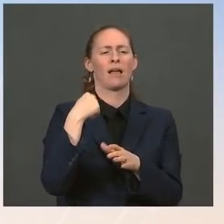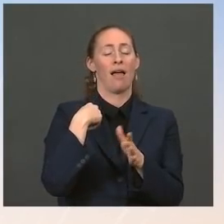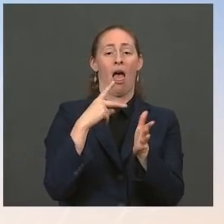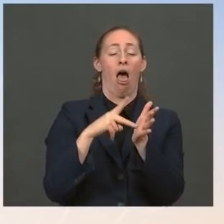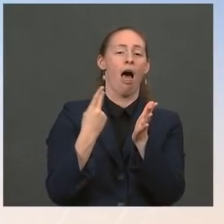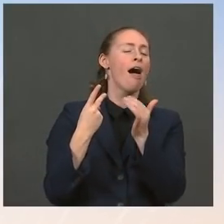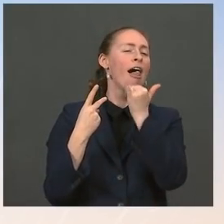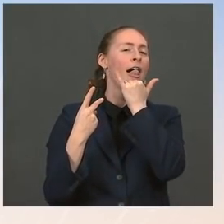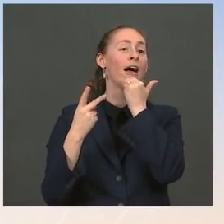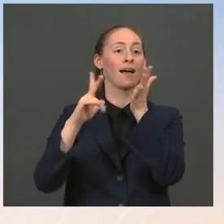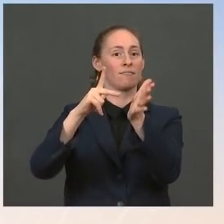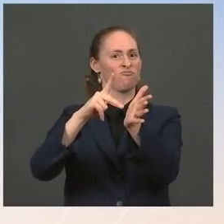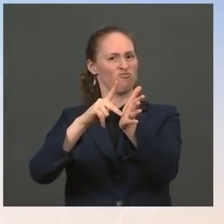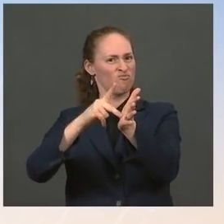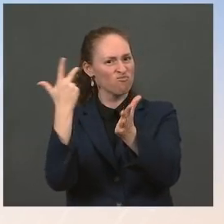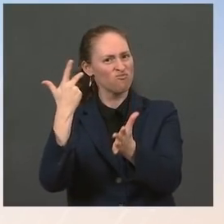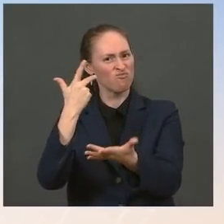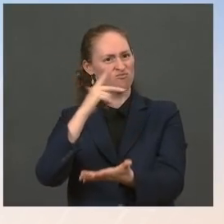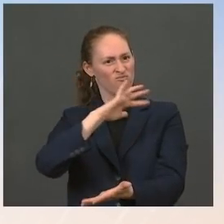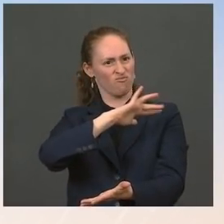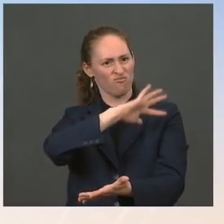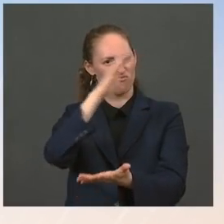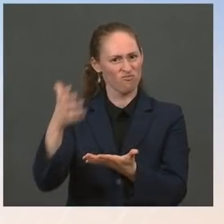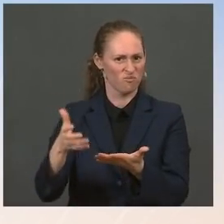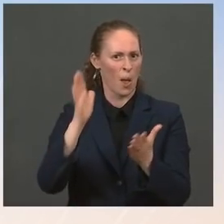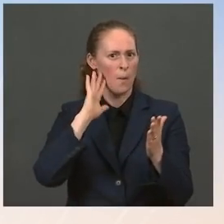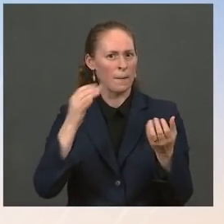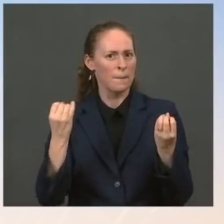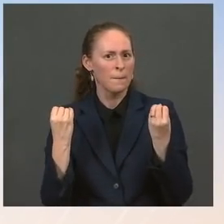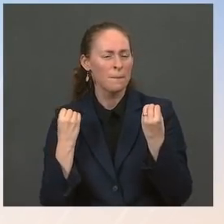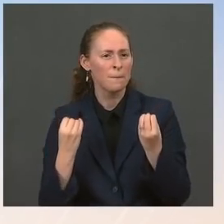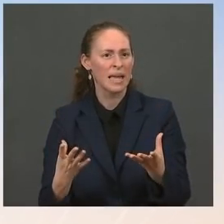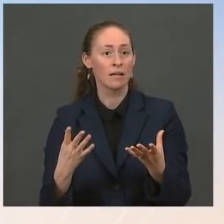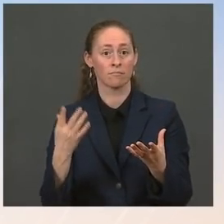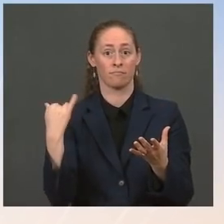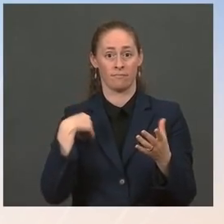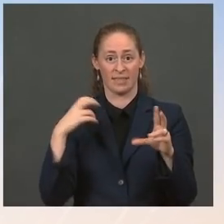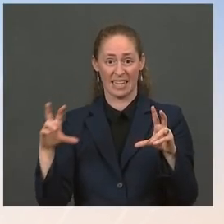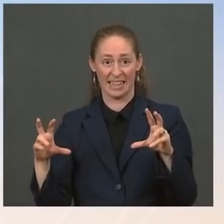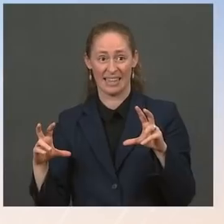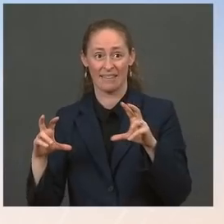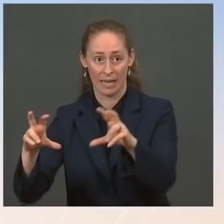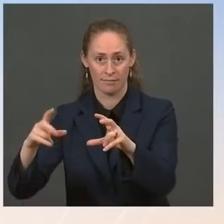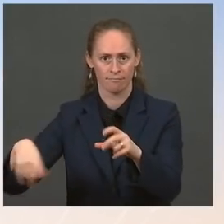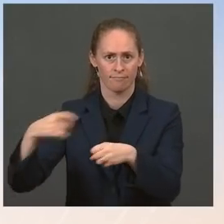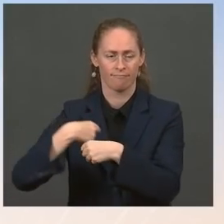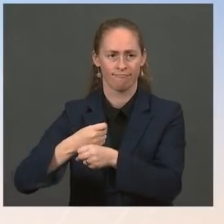So, right now, with these investments, we'll be at 200 million tests per month starting in December,